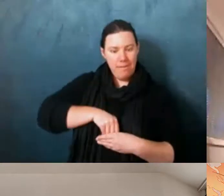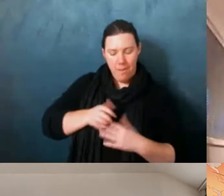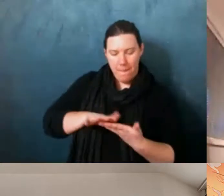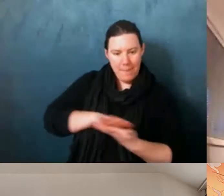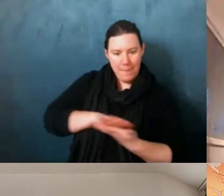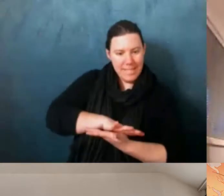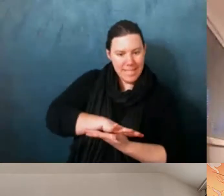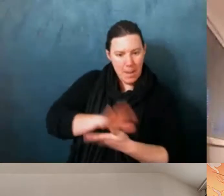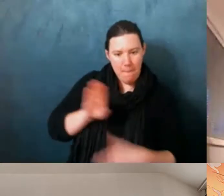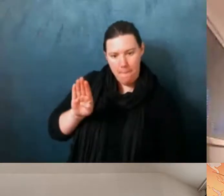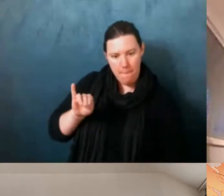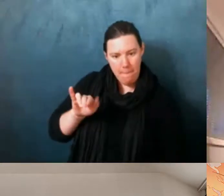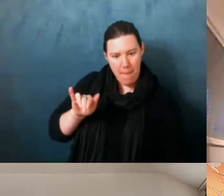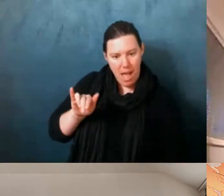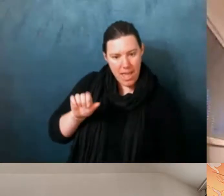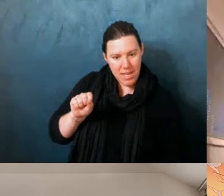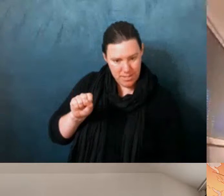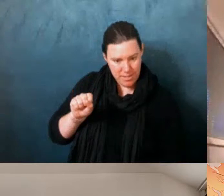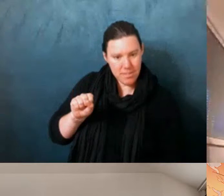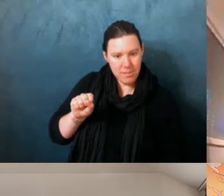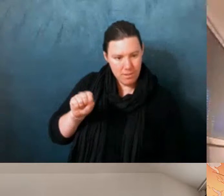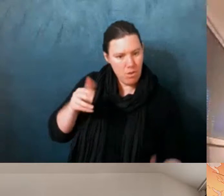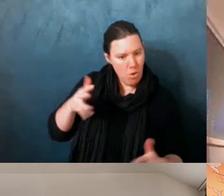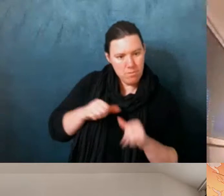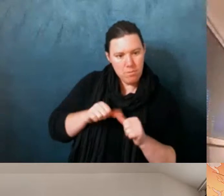whether it's black, white, yellow, or red,